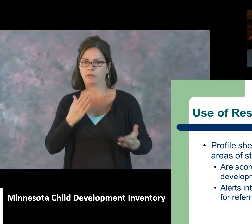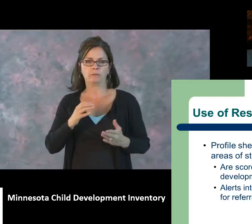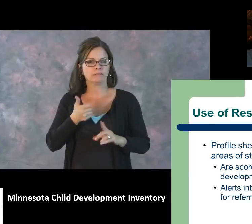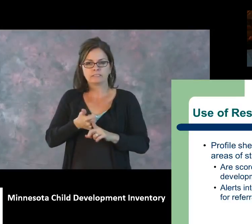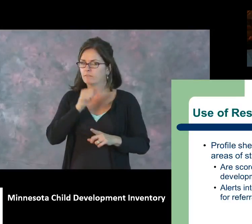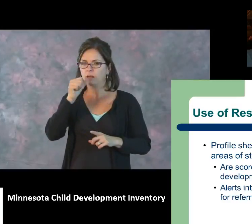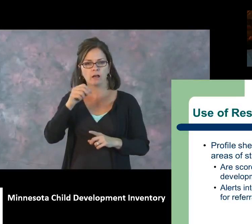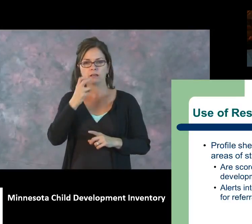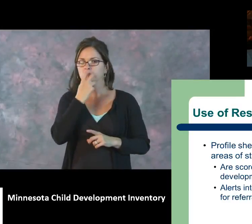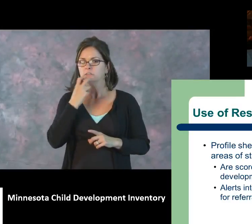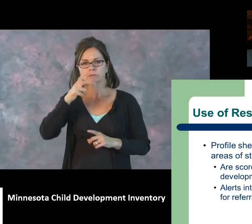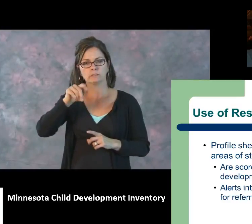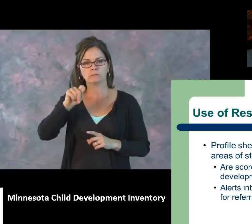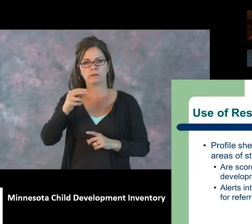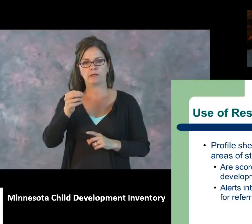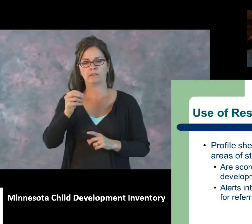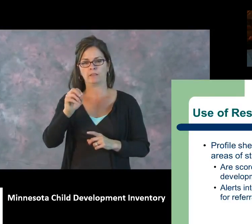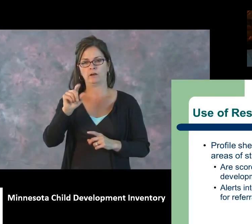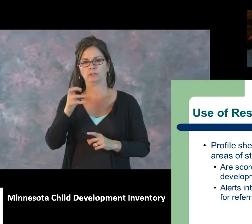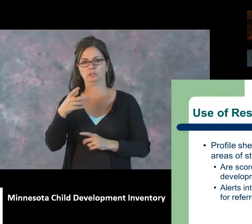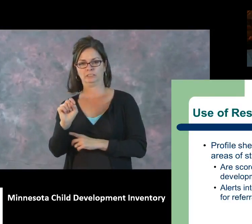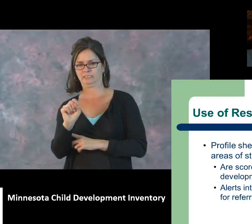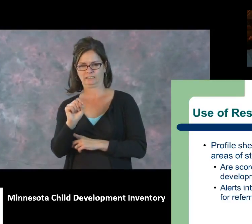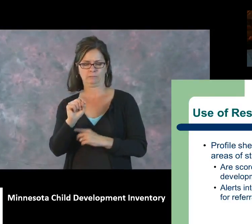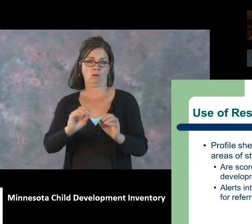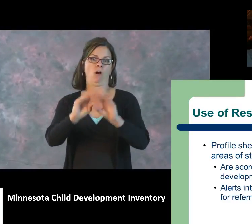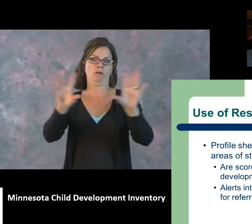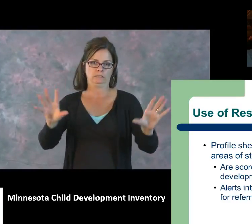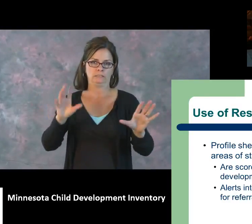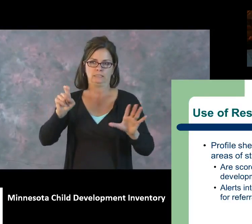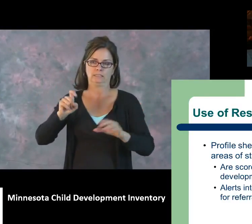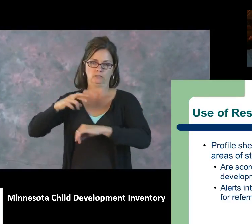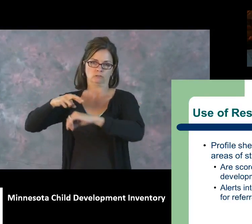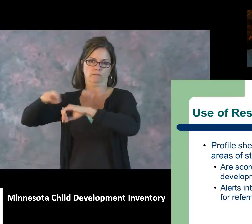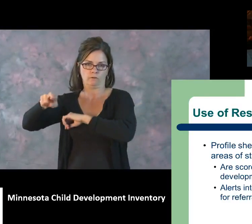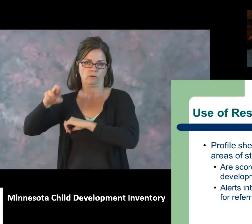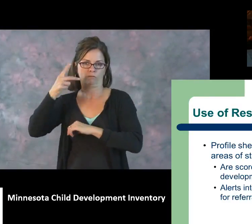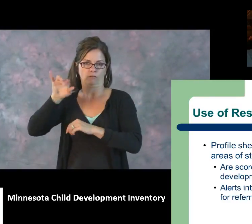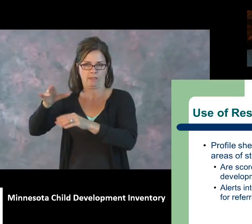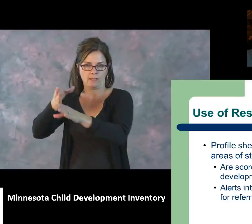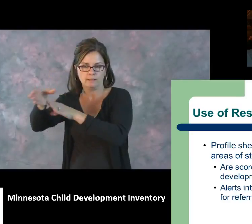then clearly a referral to that discipline would be warranted based on his results.